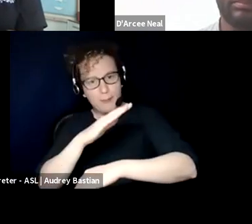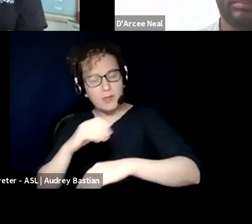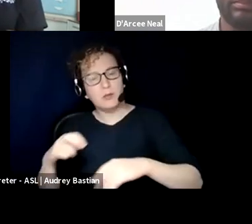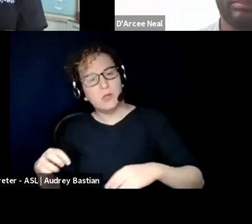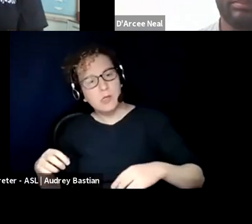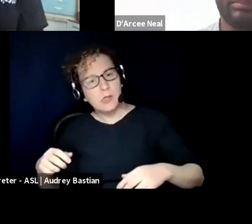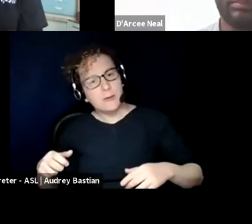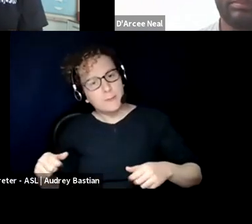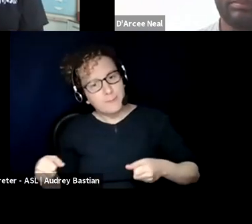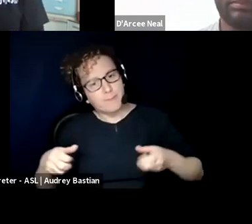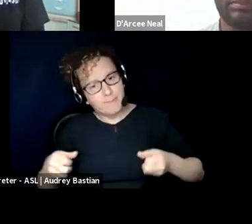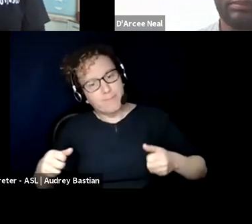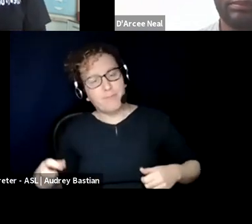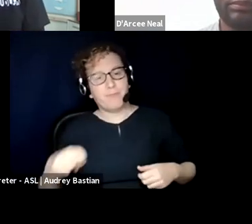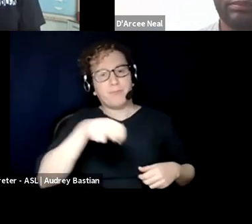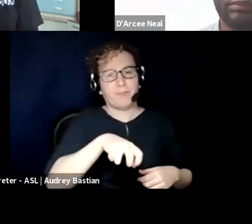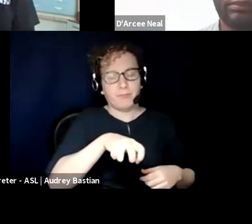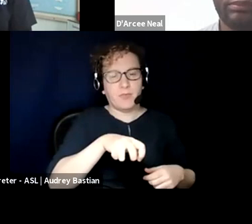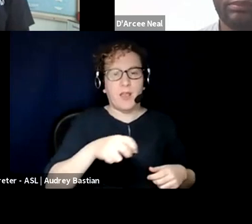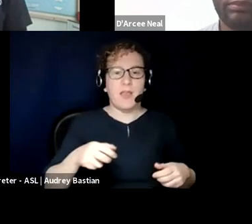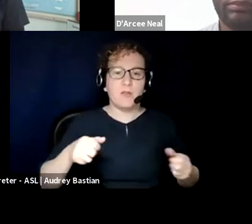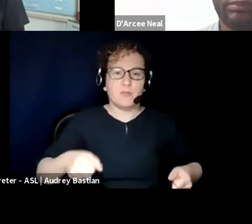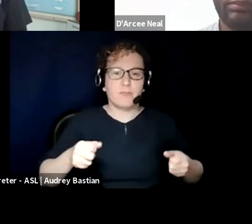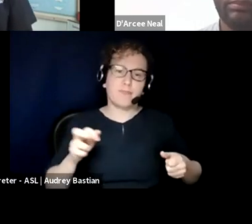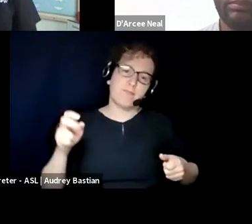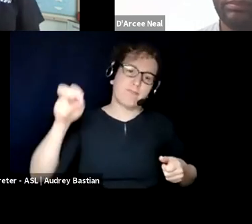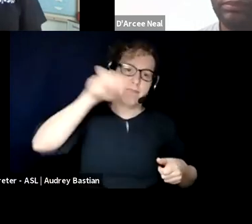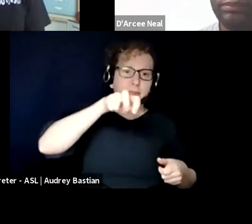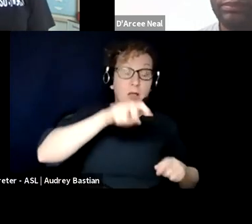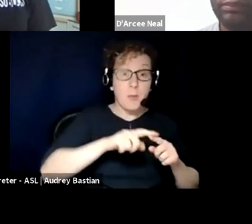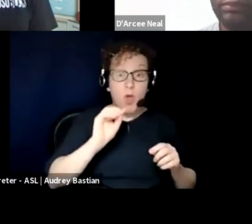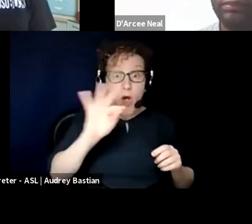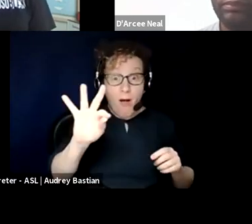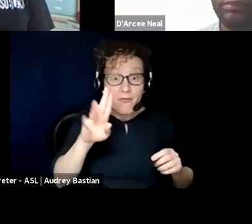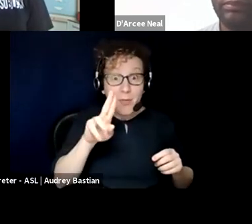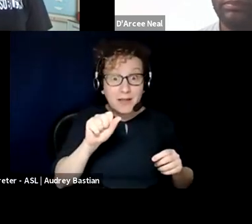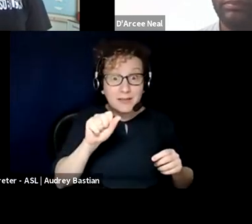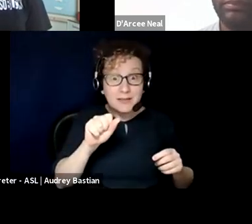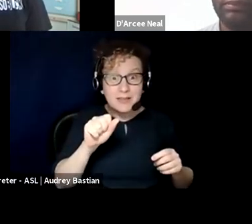But then when it was time for me to get off the bus, the driver refused to put the ramp